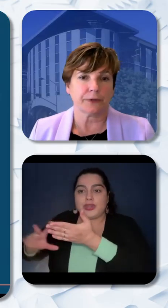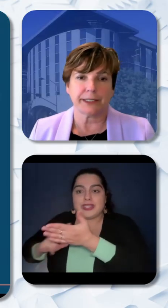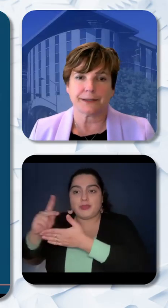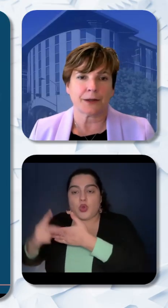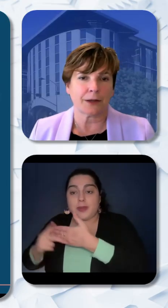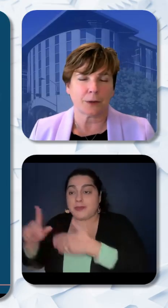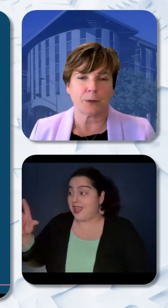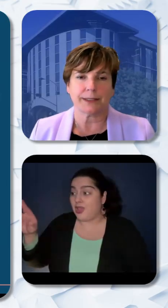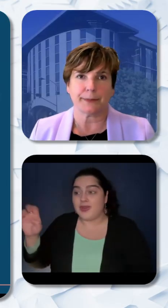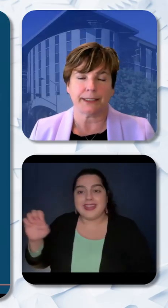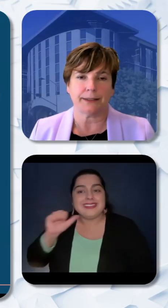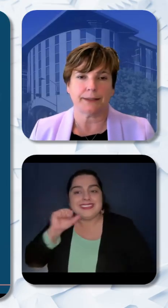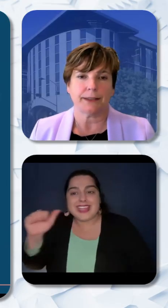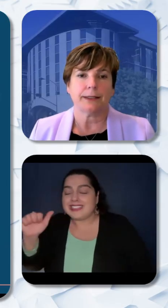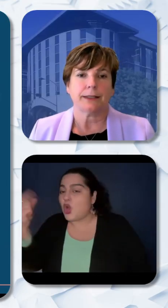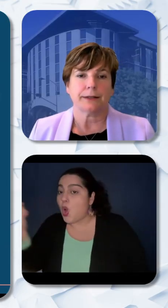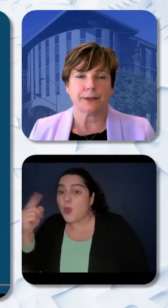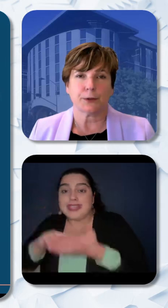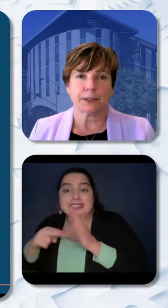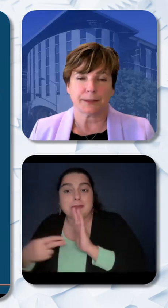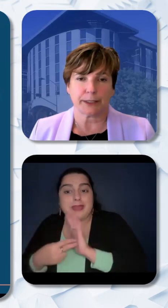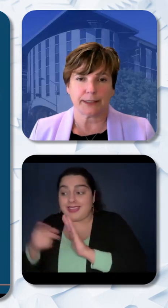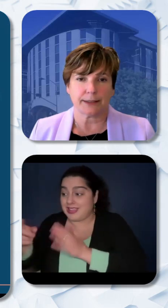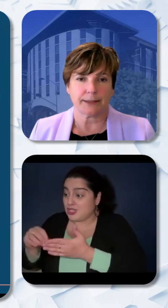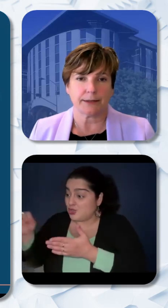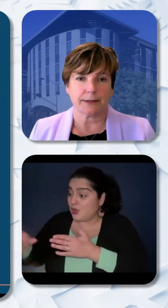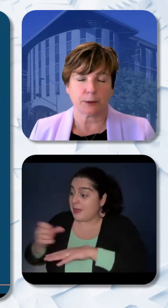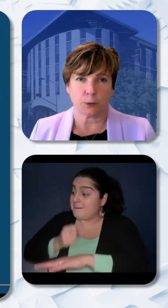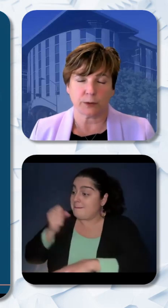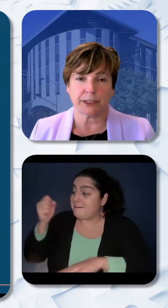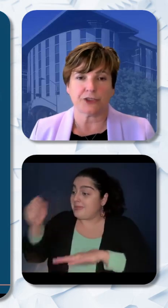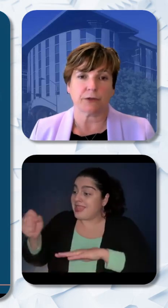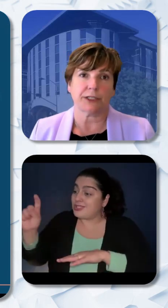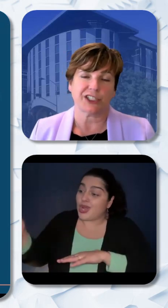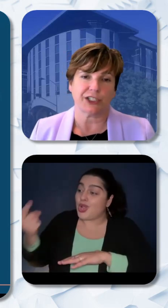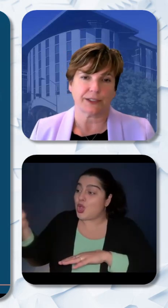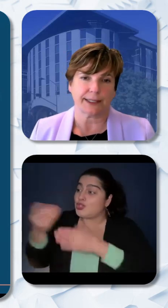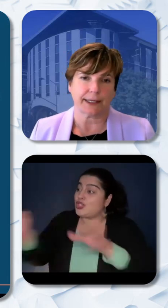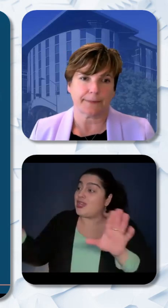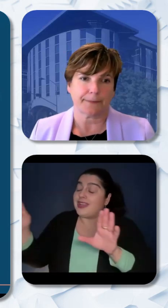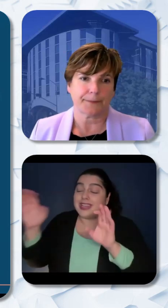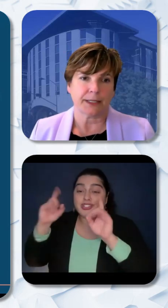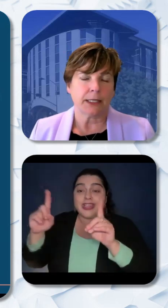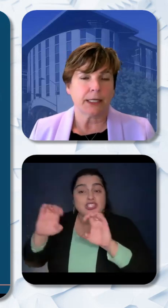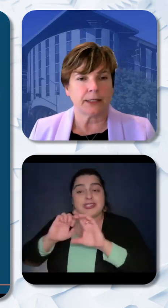LRE does not always mean that The student is placed alone in a general education setting.